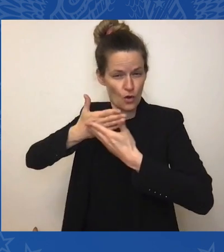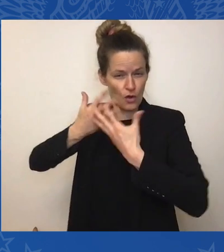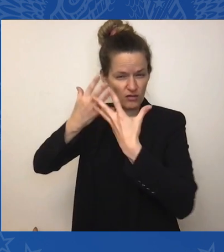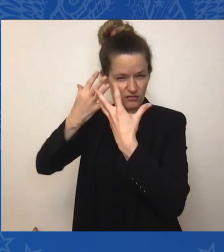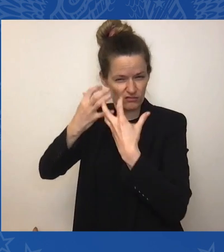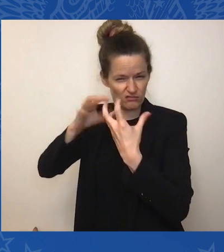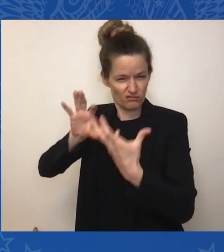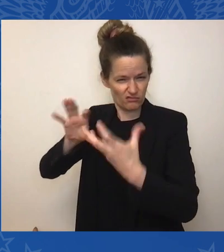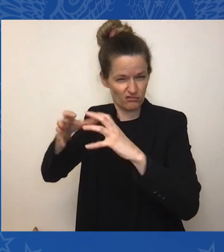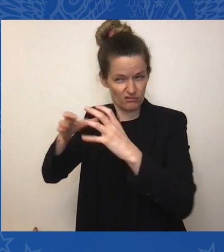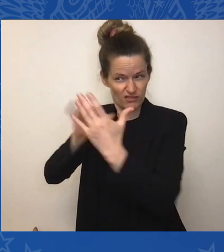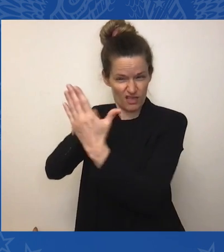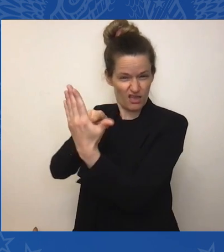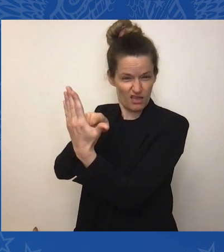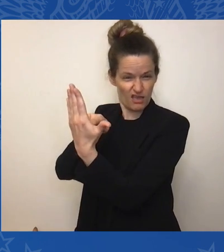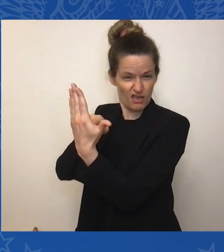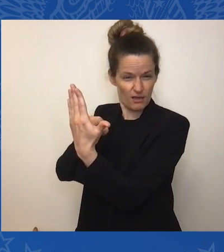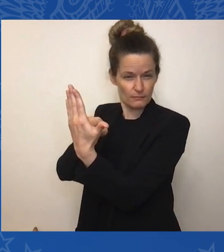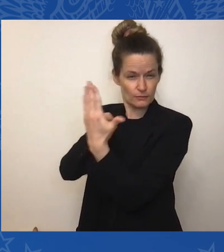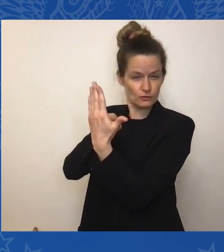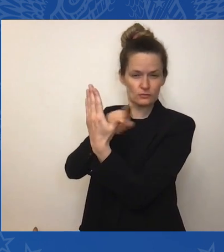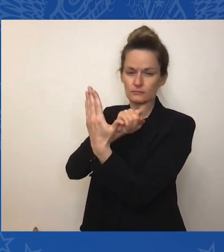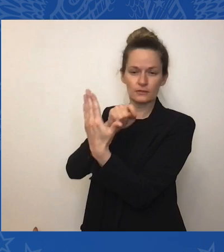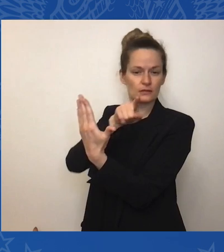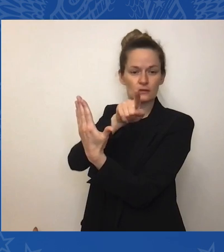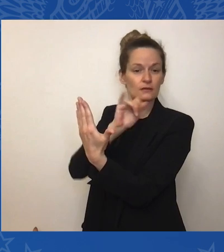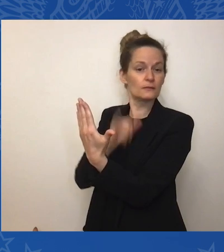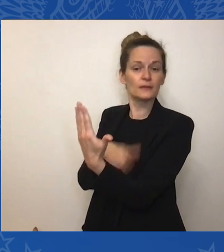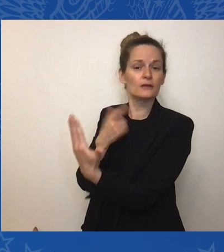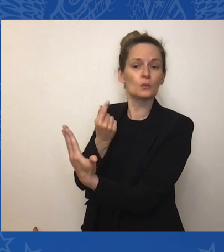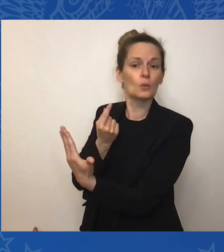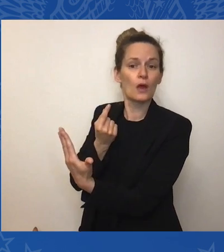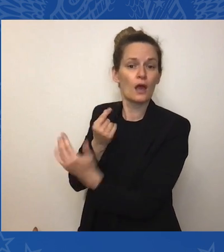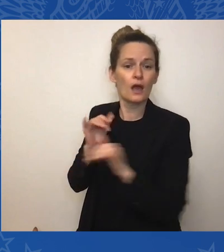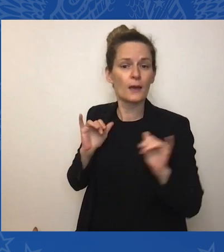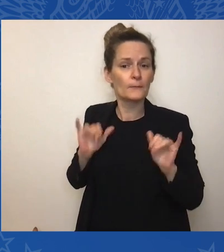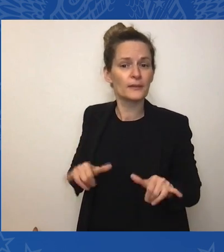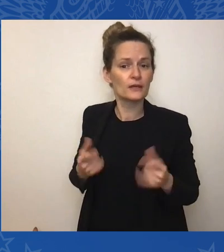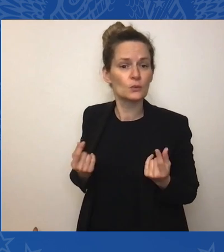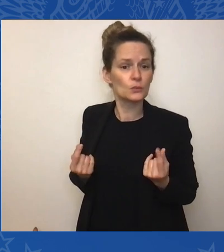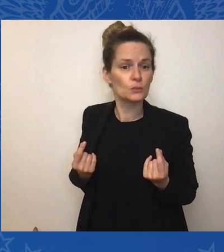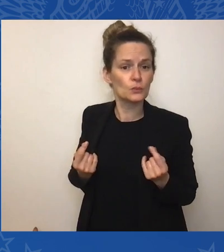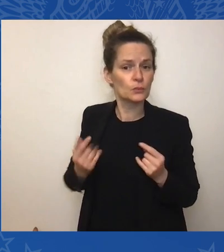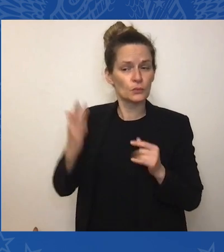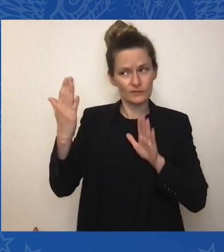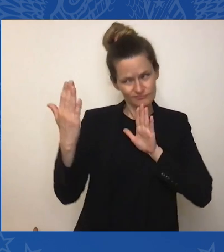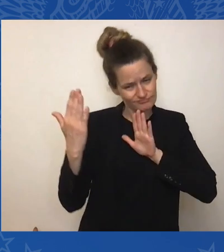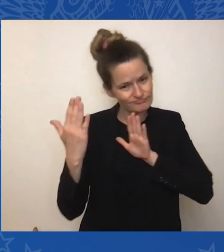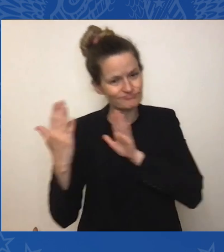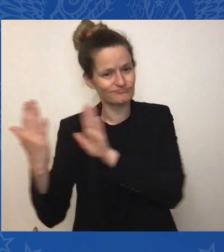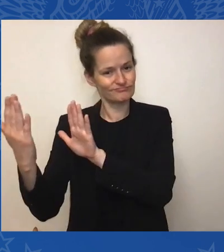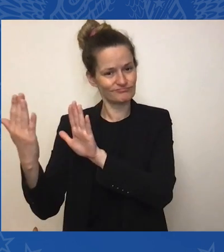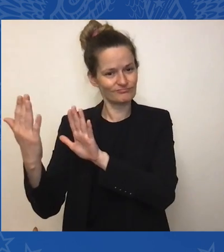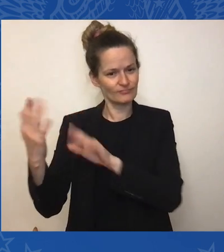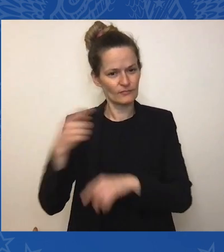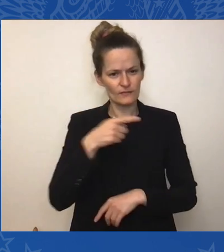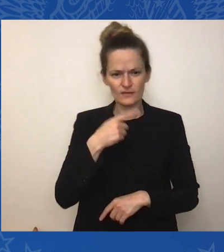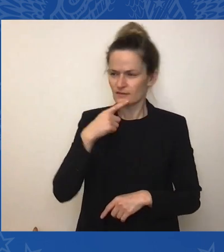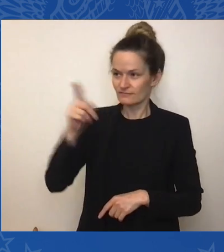preying on hopelessness and despair; demonizing people who don't look like them; doing everything, no matter how desperate,